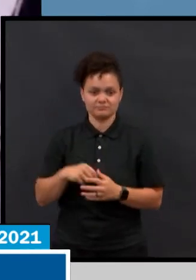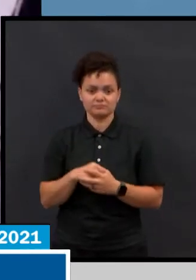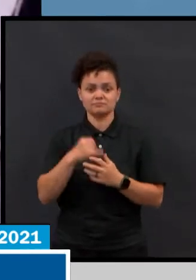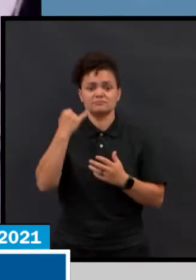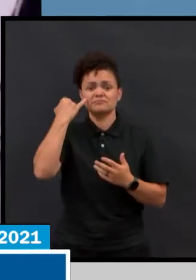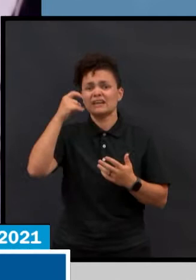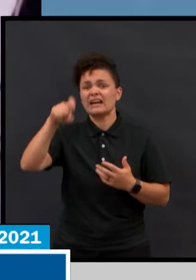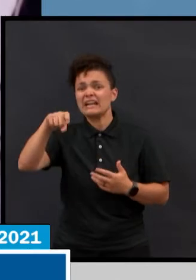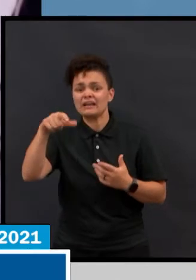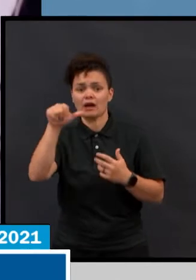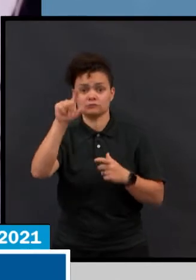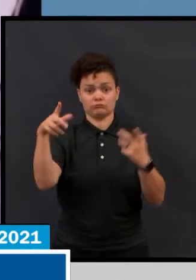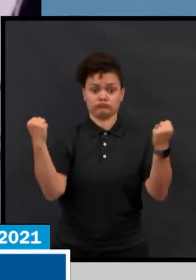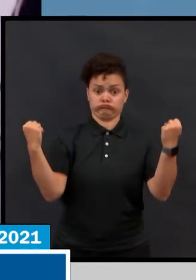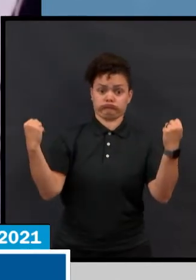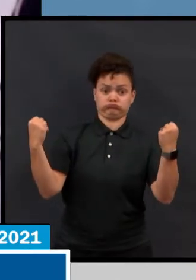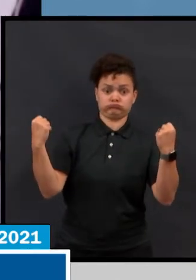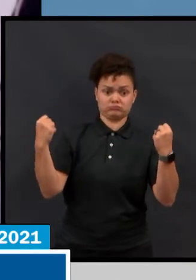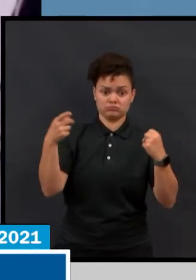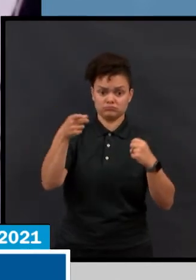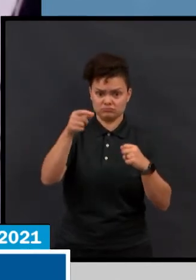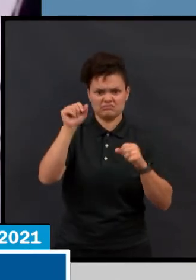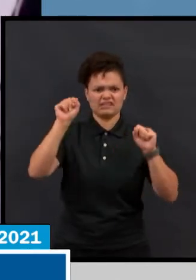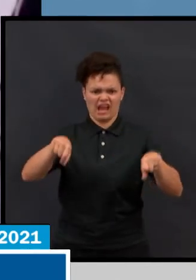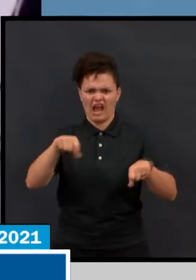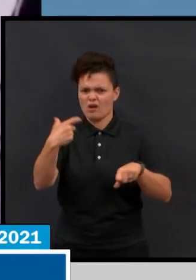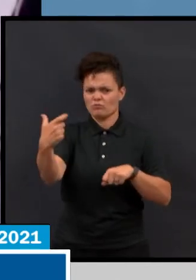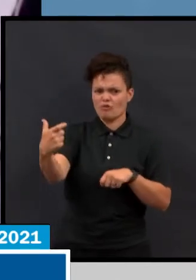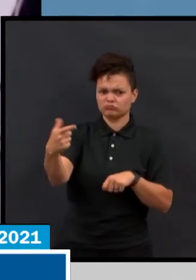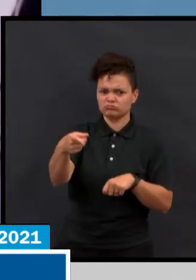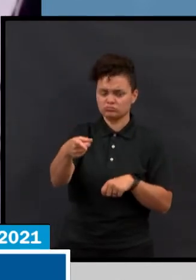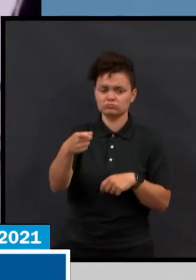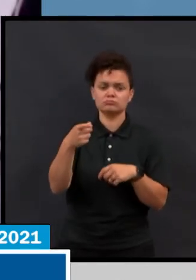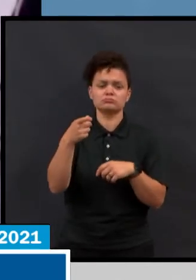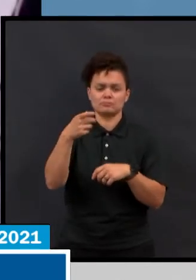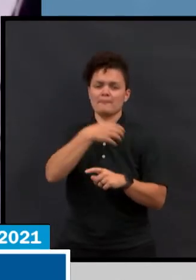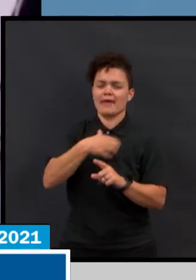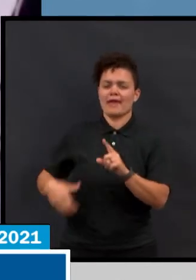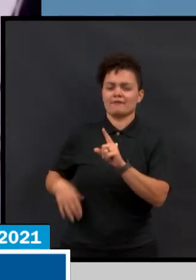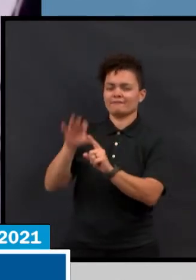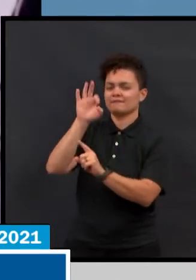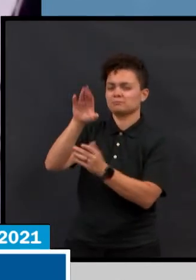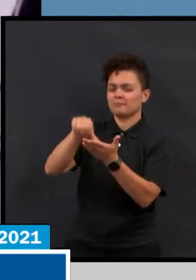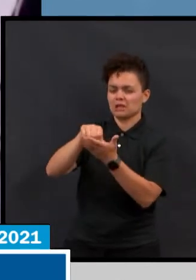you can access that service via the mayor's facebook page or on channel eight and the same